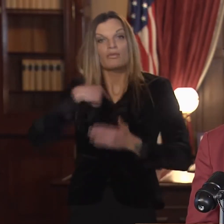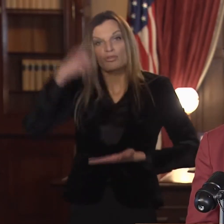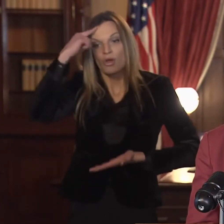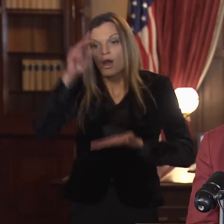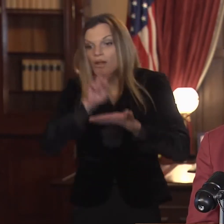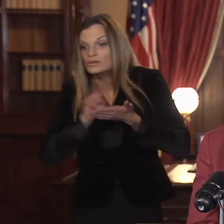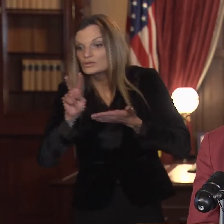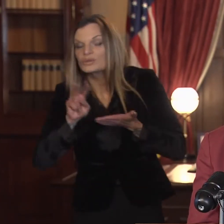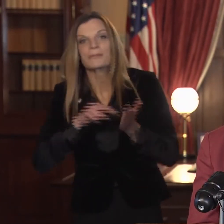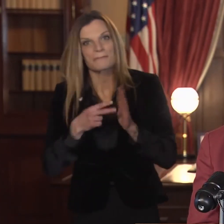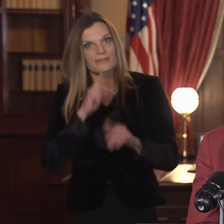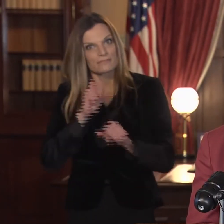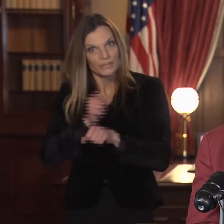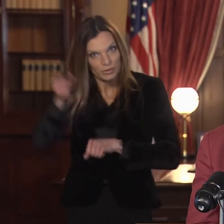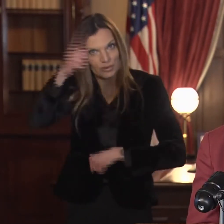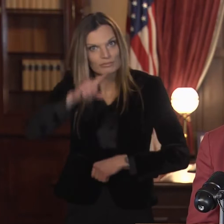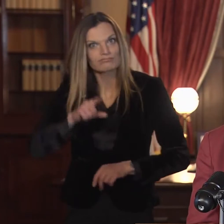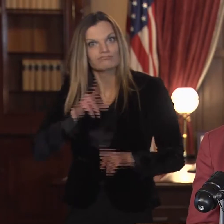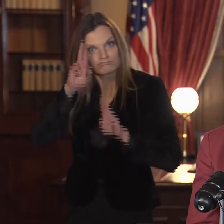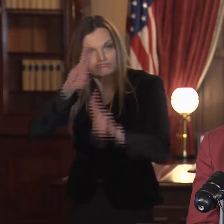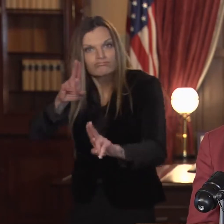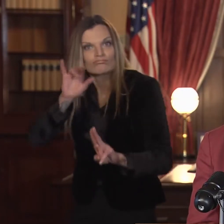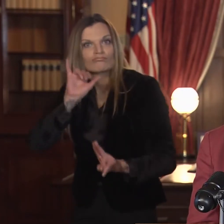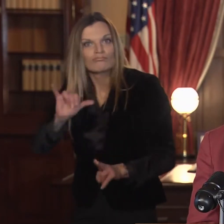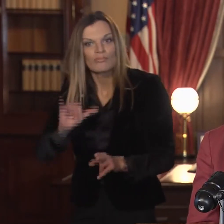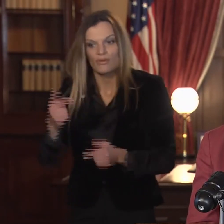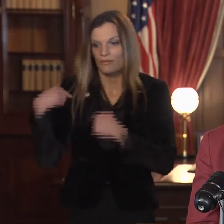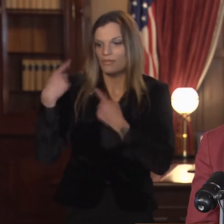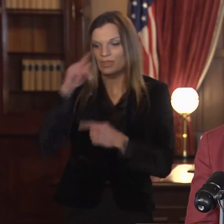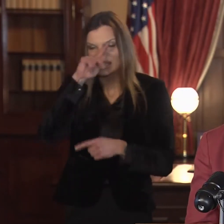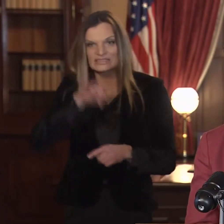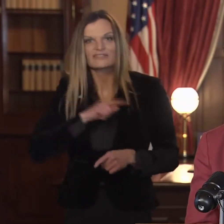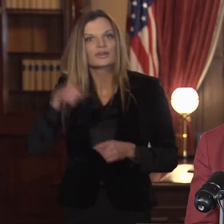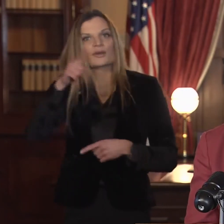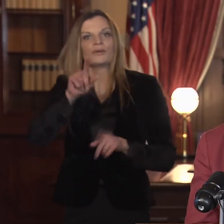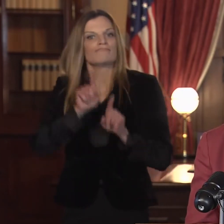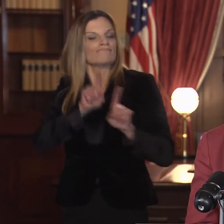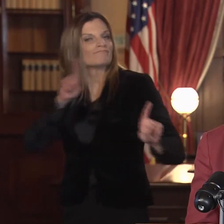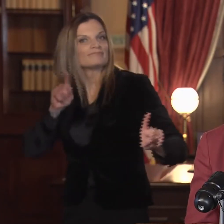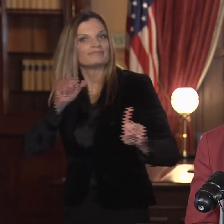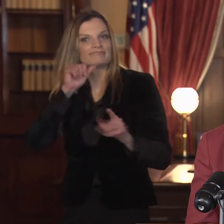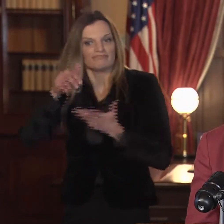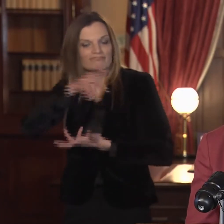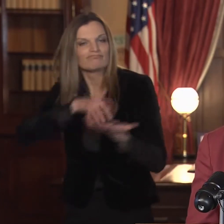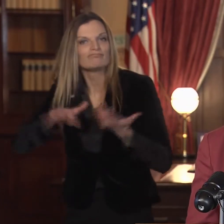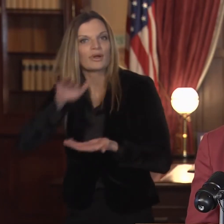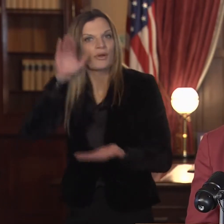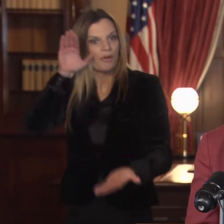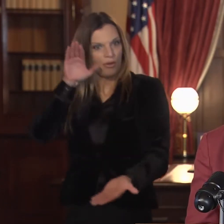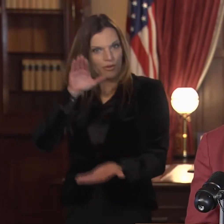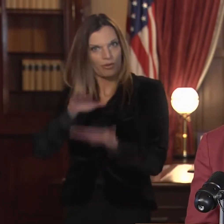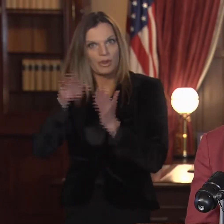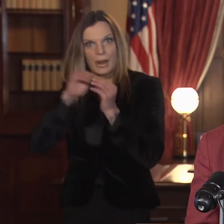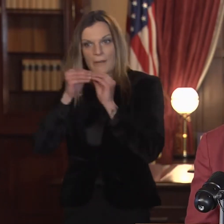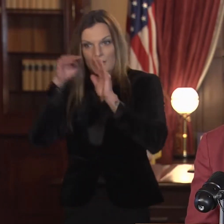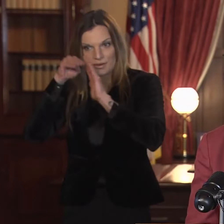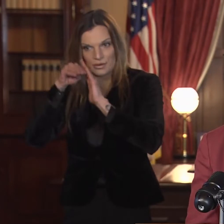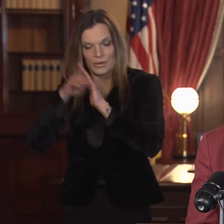CAUTIOUSLY OPTIMISTIC THERE WAS NOT A POST THANKSGIVING SURGE IN CASES. THAT MEANS AND MANY MISH GAPPEDERS DID THEIR PART IN KEEPING SPREAD OF THE VIRUS DOWN